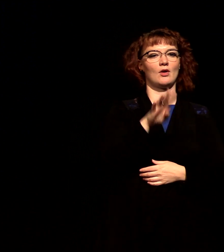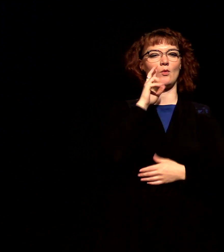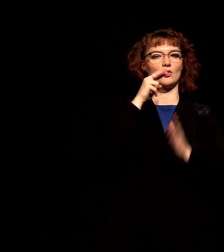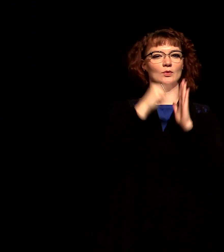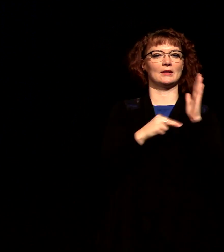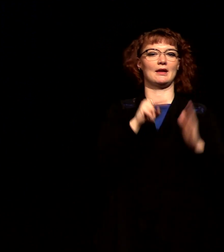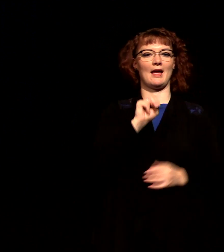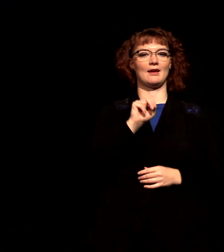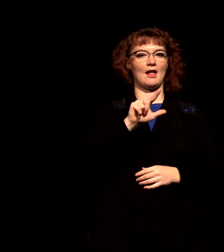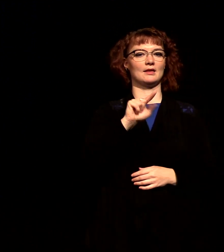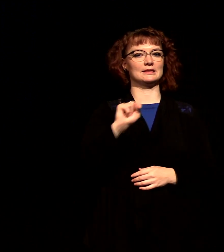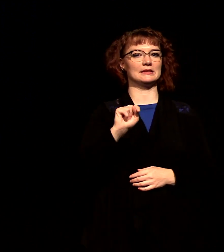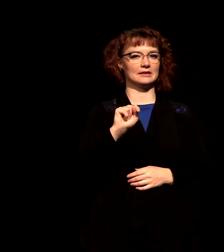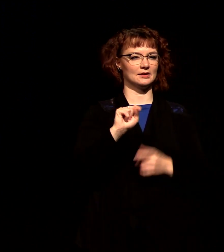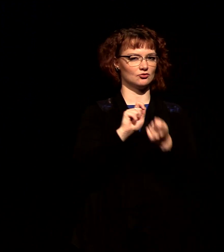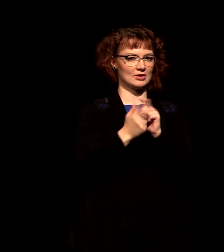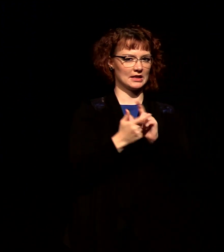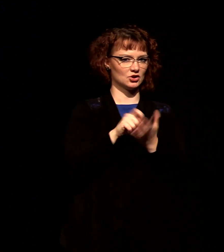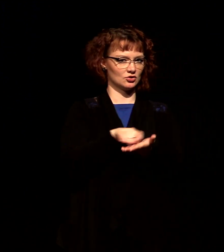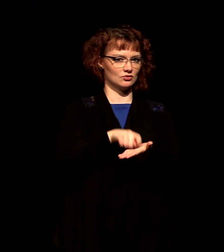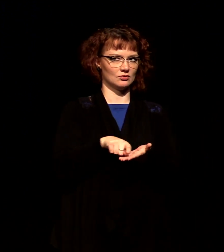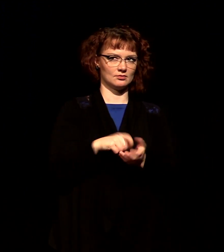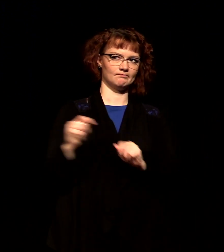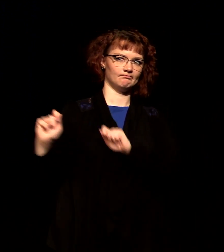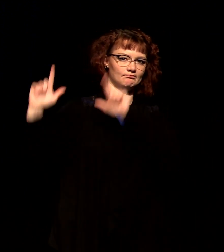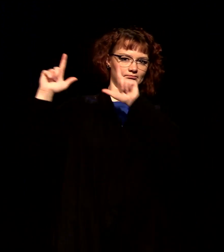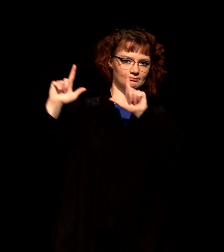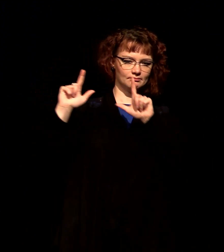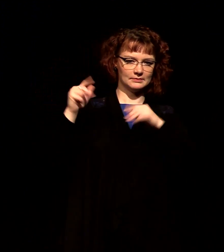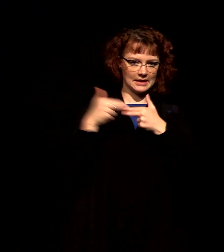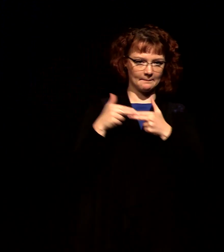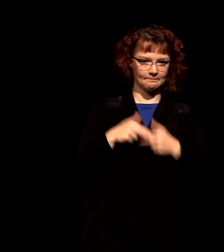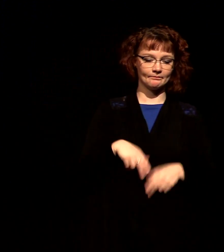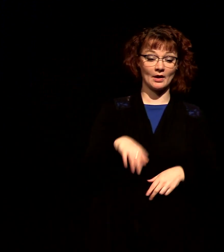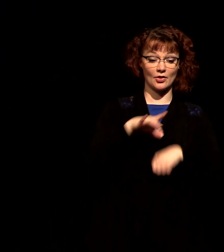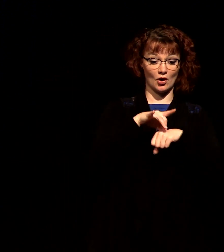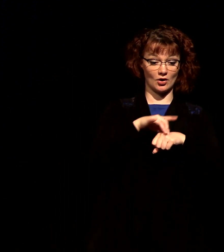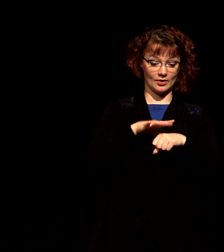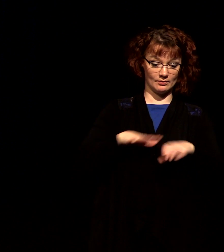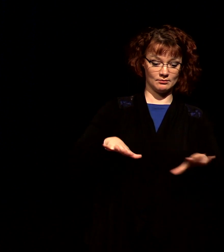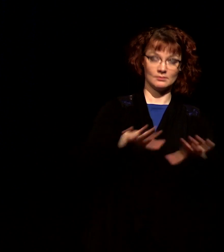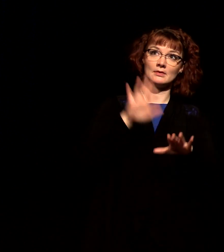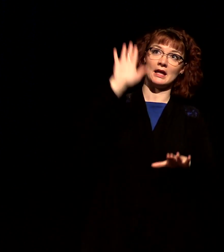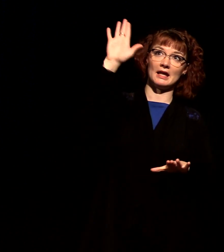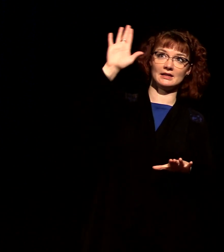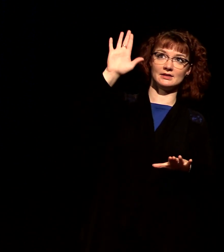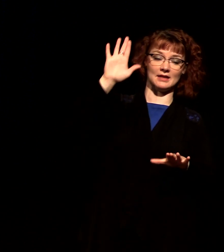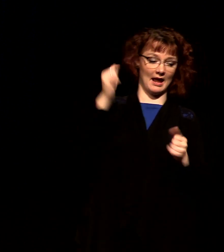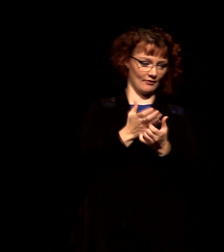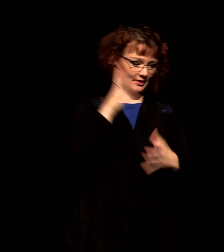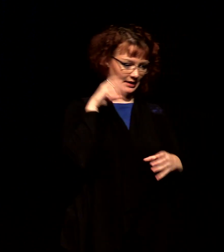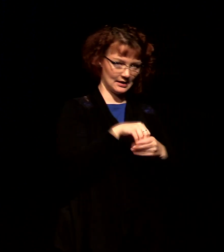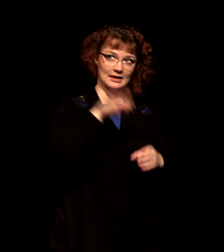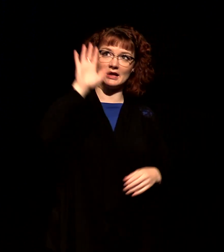Living Translation, we'll put it on the screen here. The earth is the Lord's and everything in it, the world and all its people